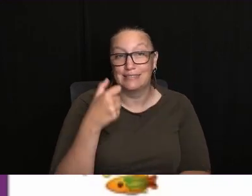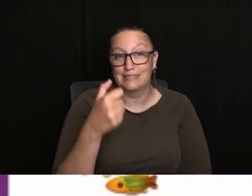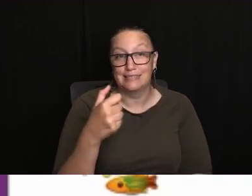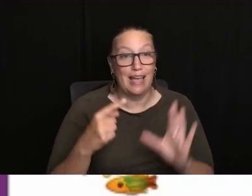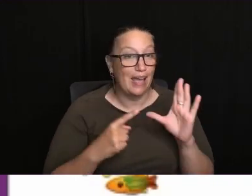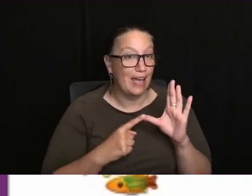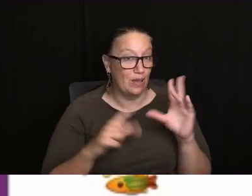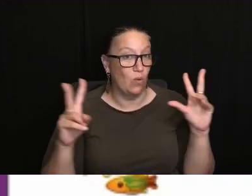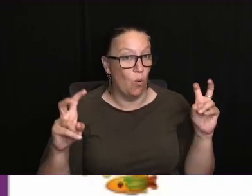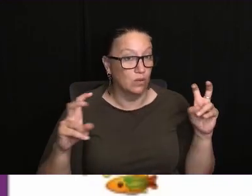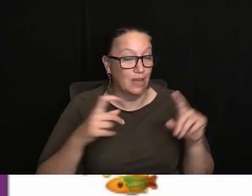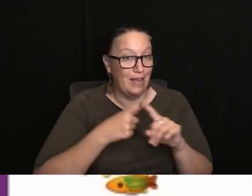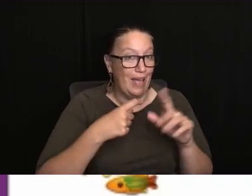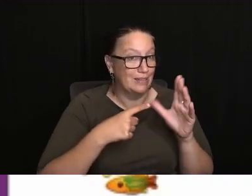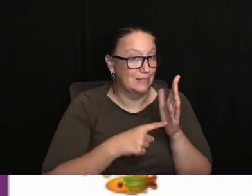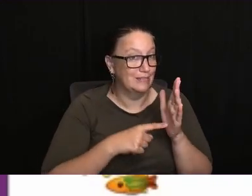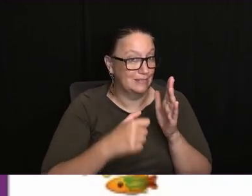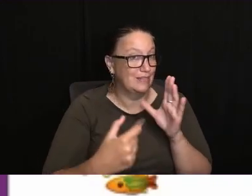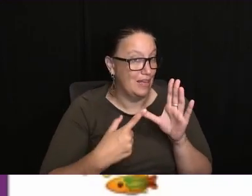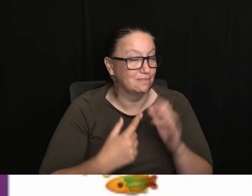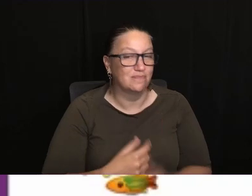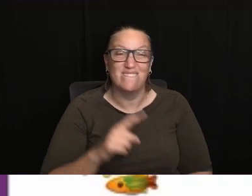at that time Carter was the first in Sydney to be diagnosed with